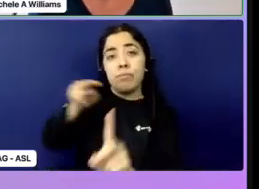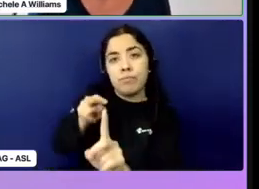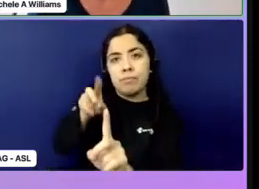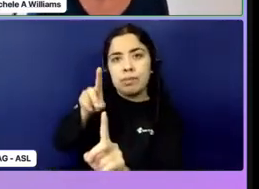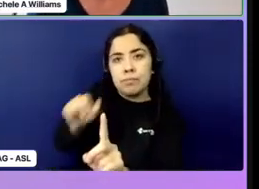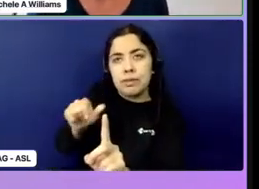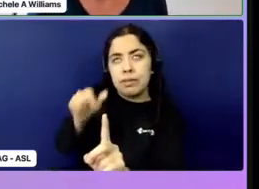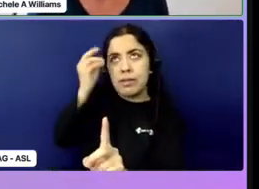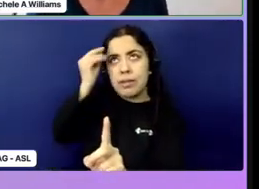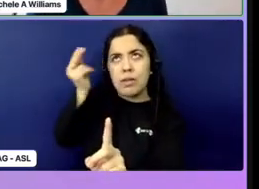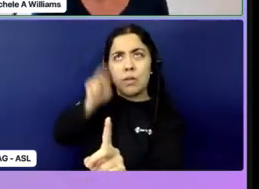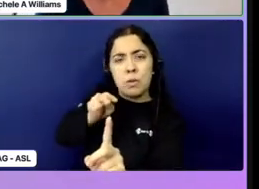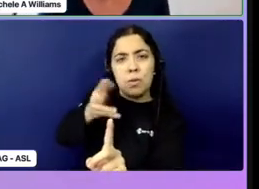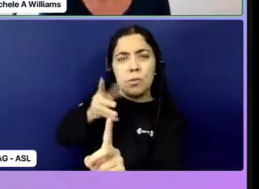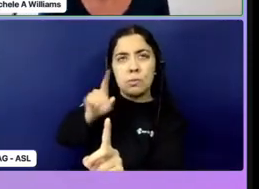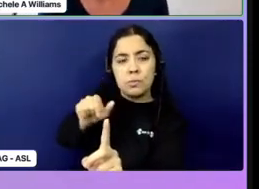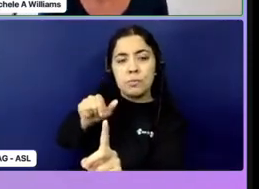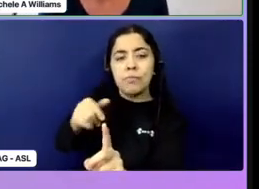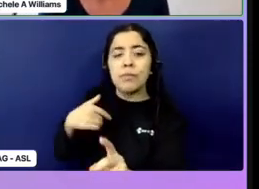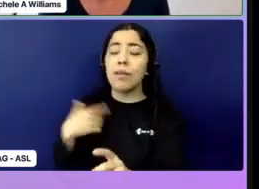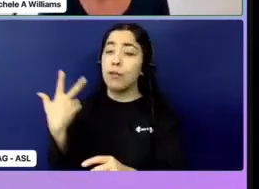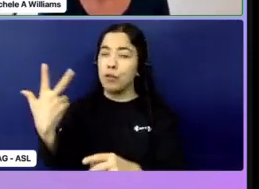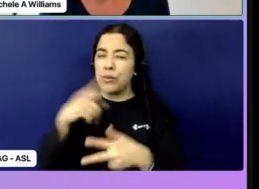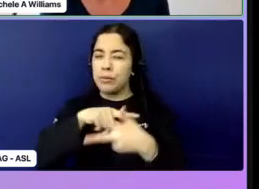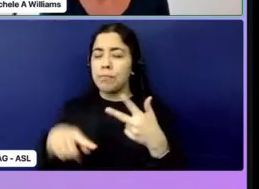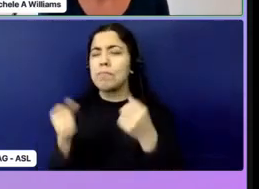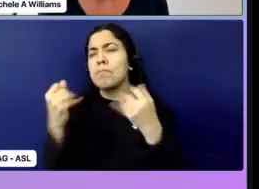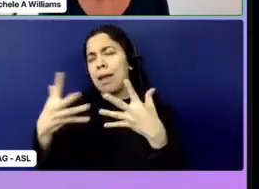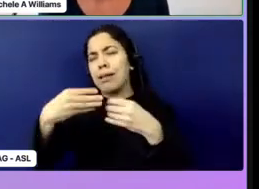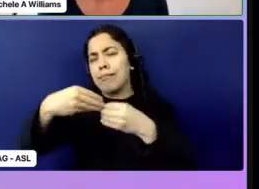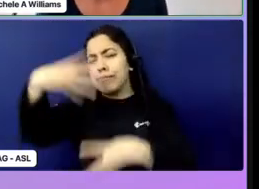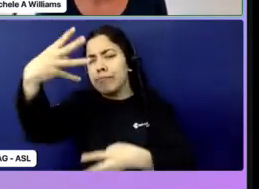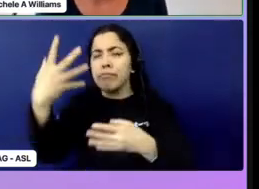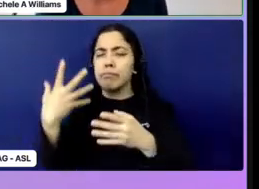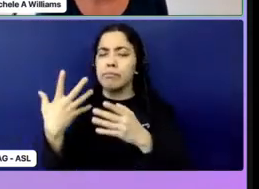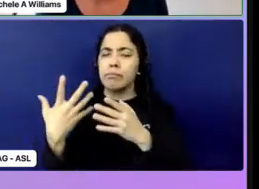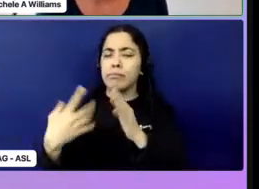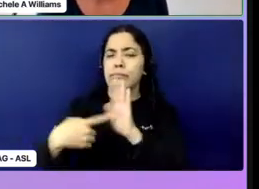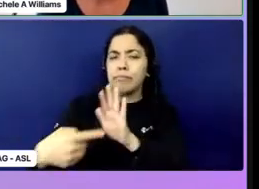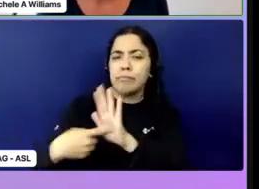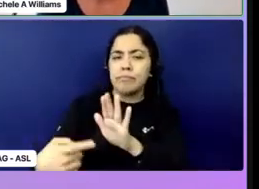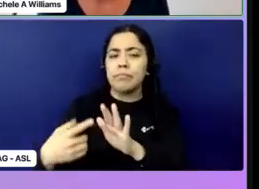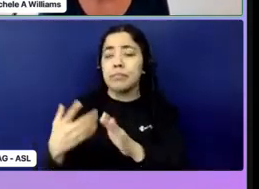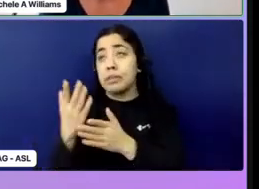known as models of disability. Basically the ways think about disability. that you And there are three